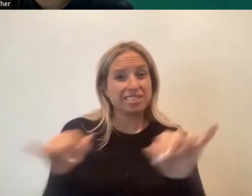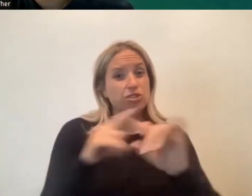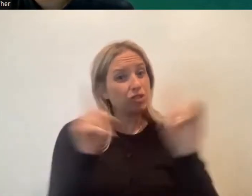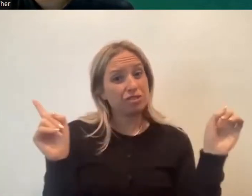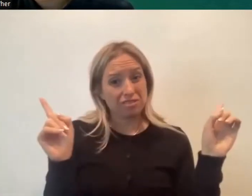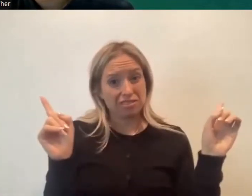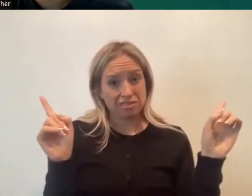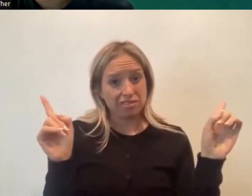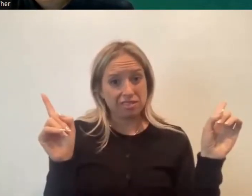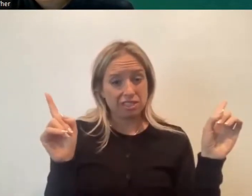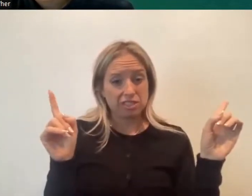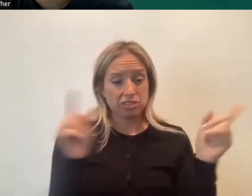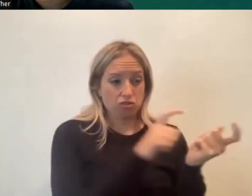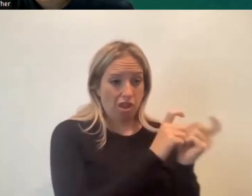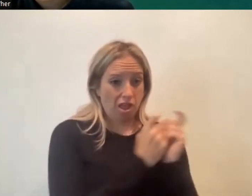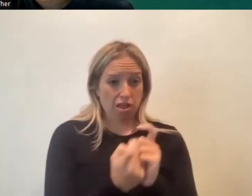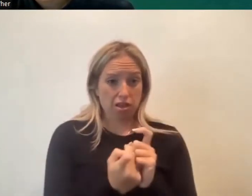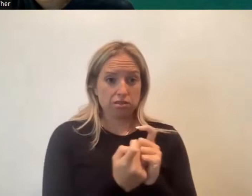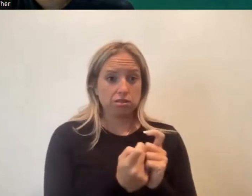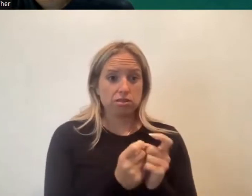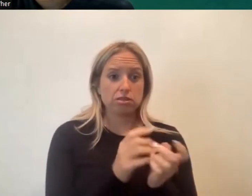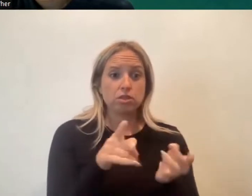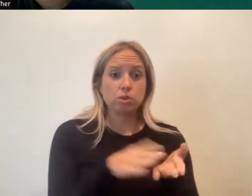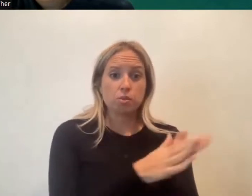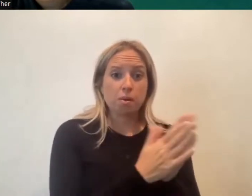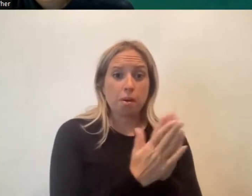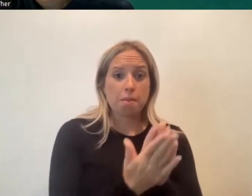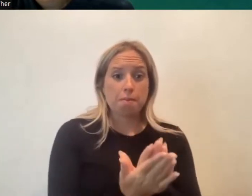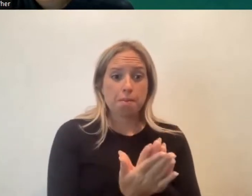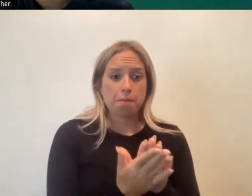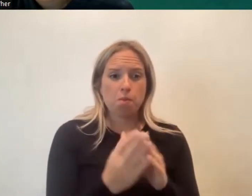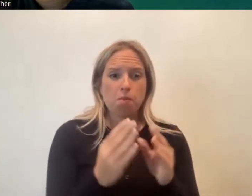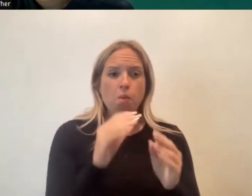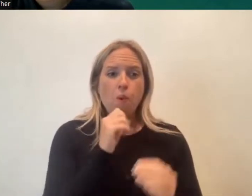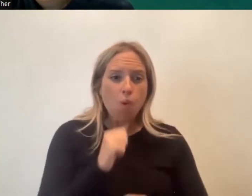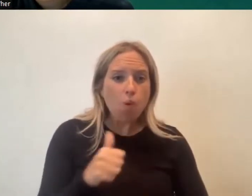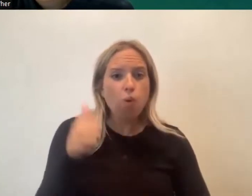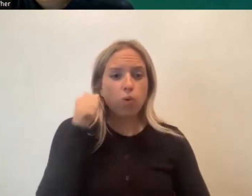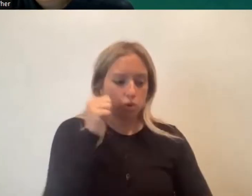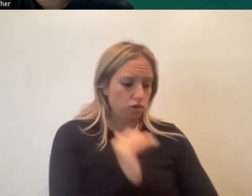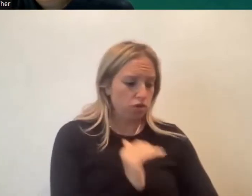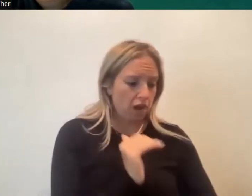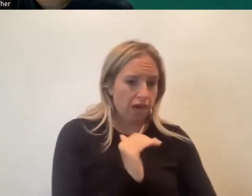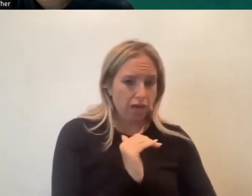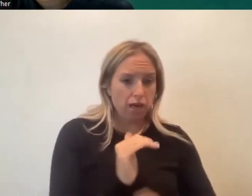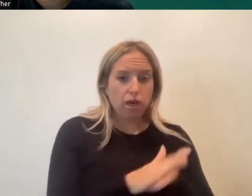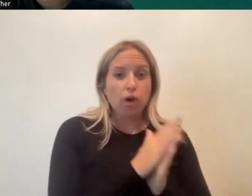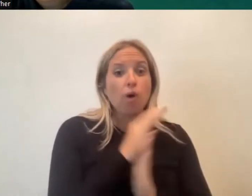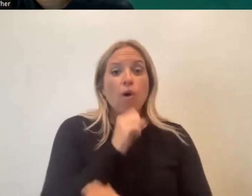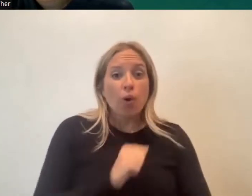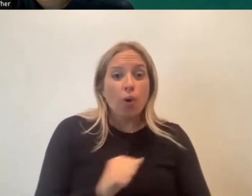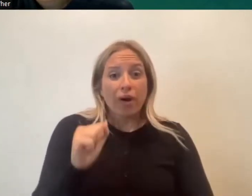reaches the age of majority. In most cases, 18 or 19.